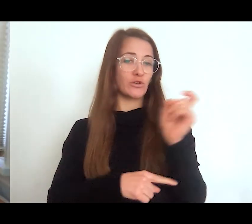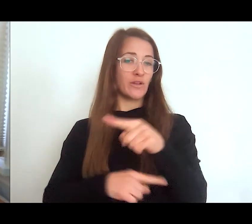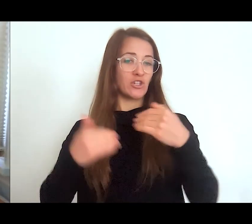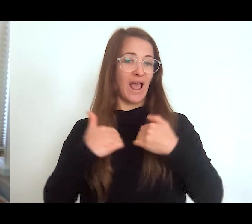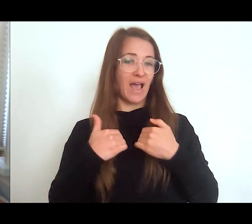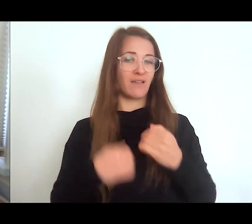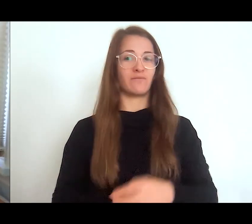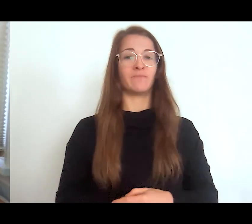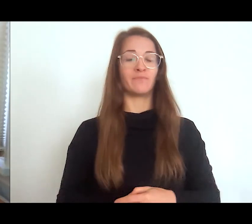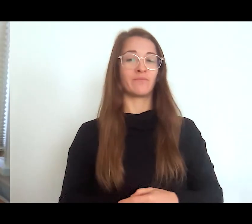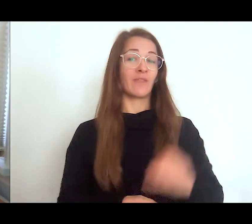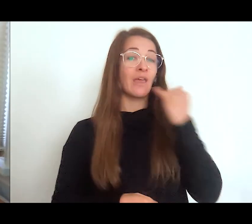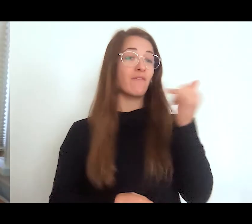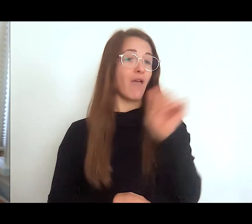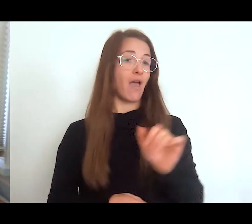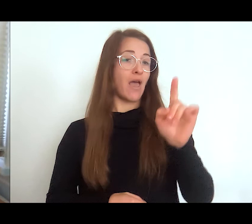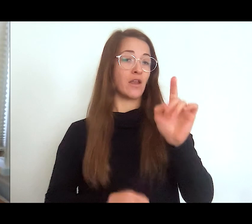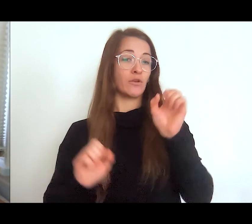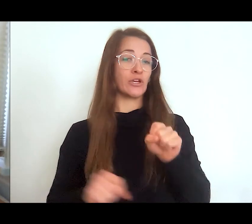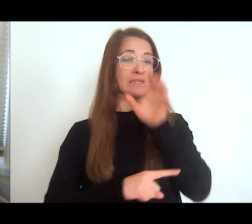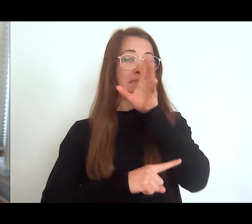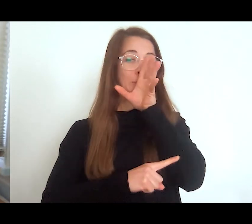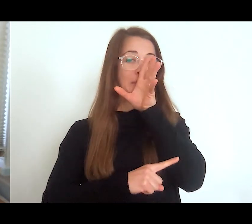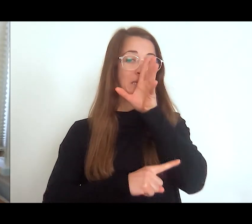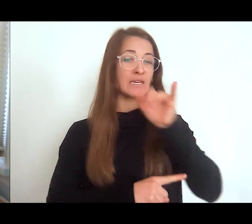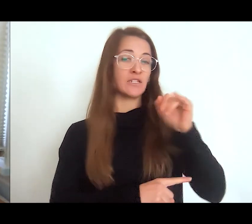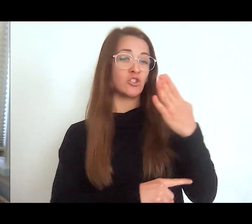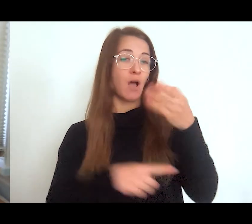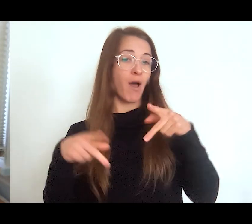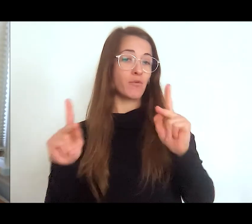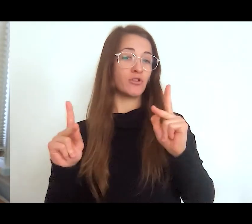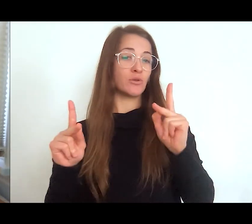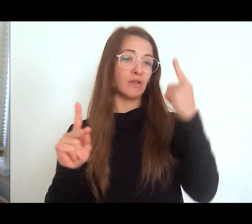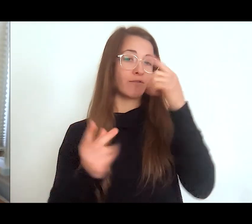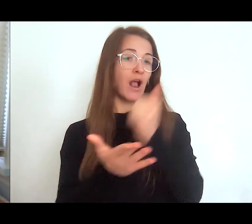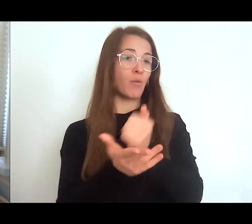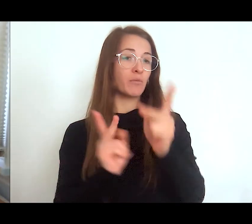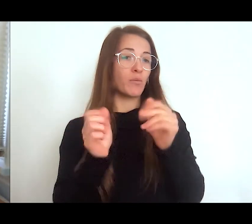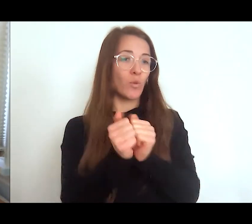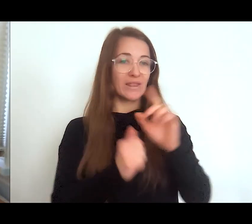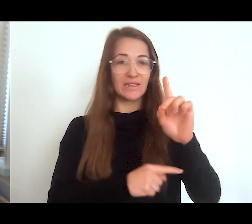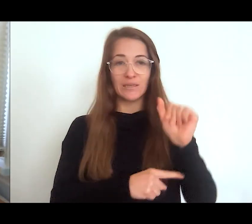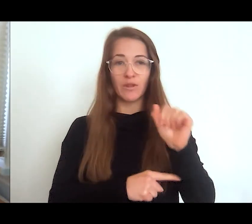SO THE FIRST QUESTION THAT CAME IN WAS IF ANYONE CAN SPEAK TO JOB OPPORTUNITIES FOR HELPING